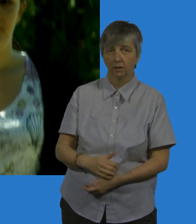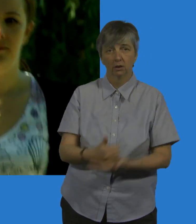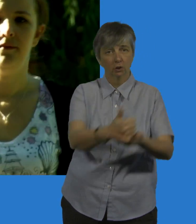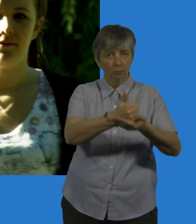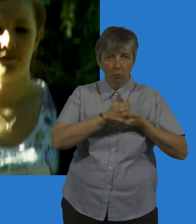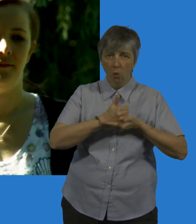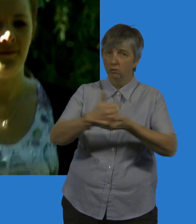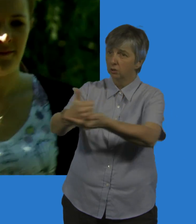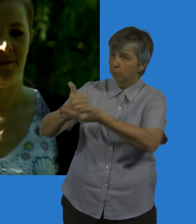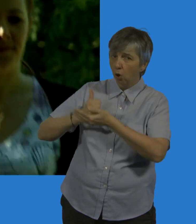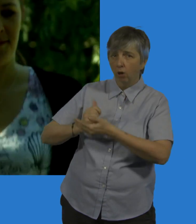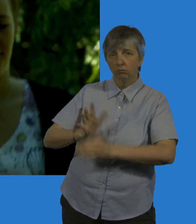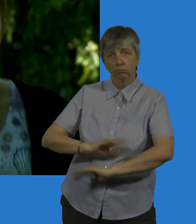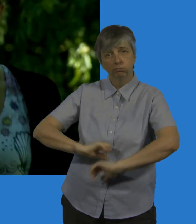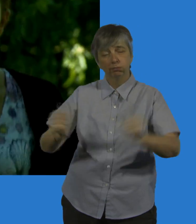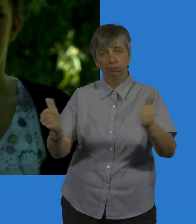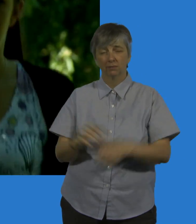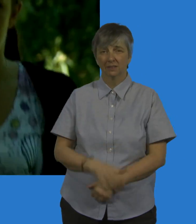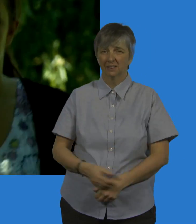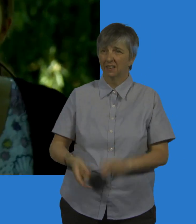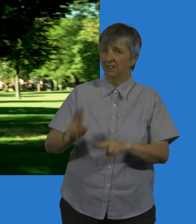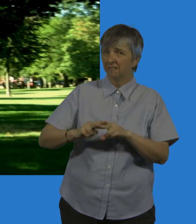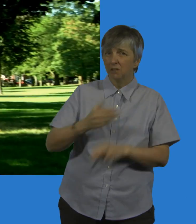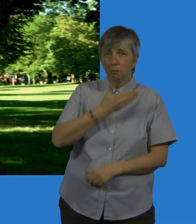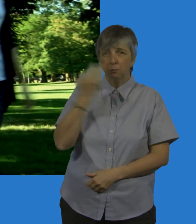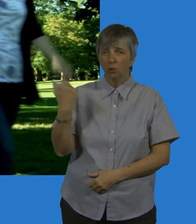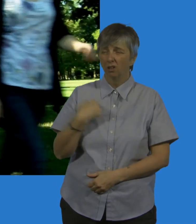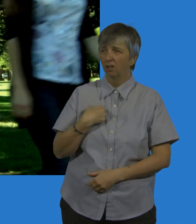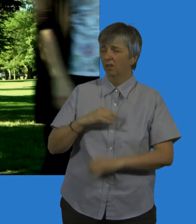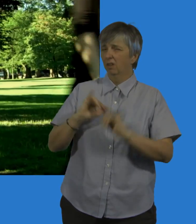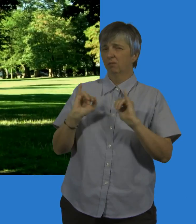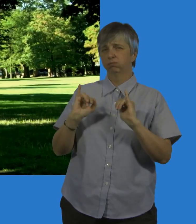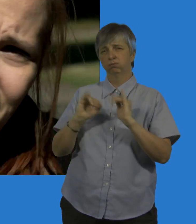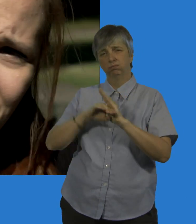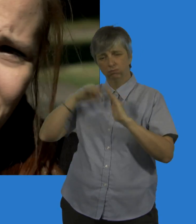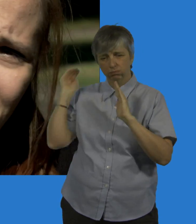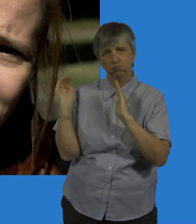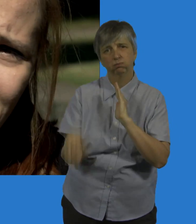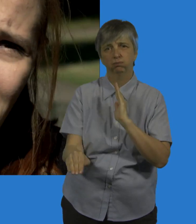that I have now, I’m not sure where I would be to be honest. I really don’t – I’d